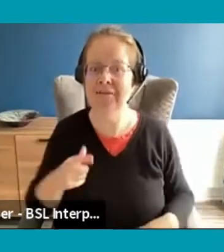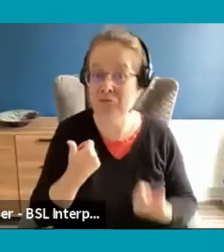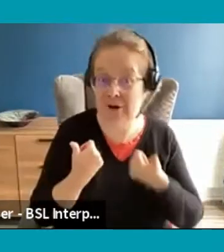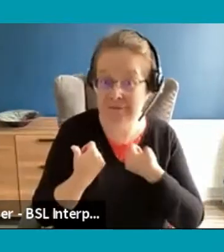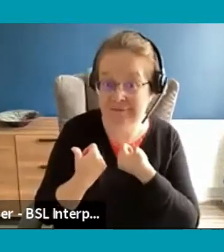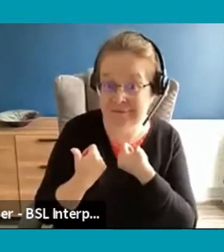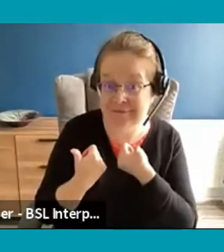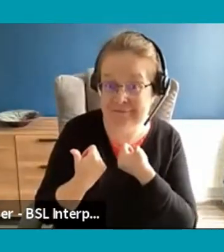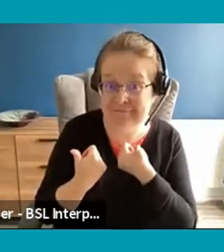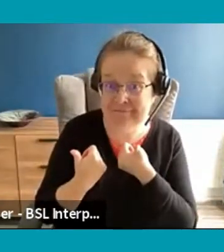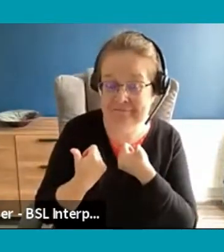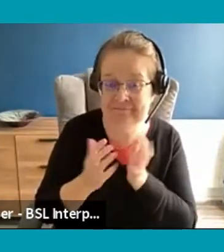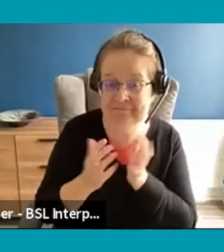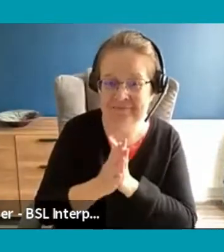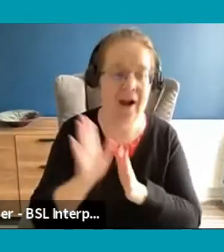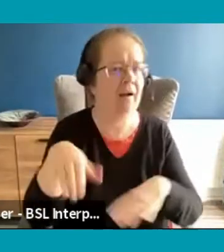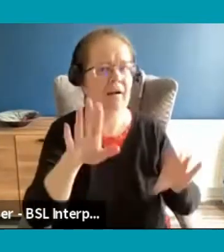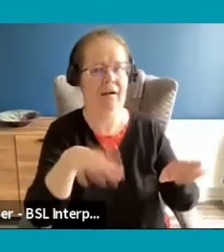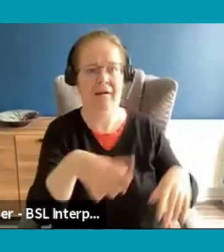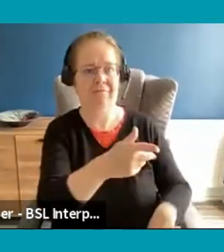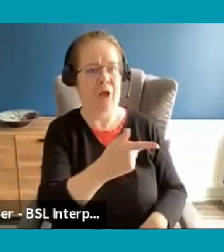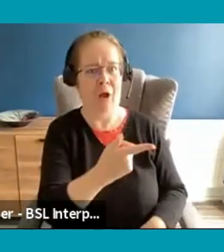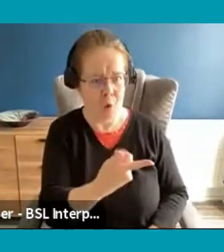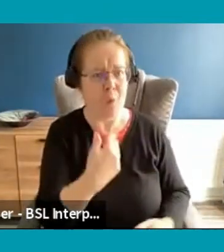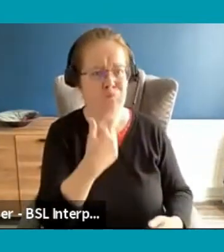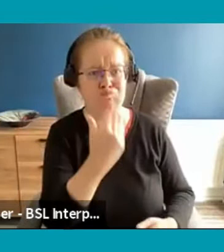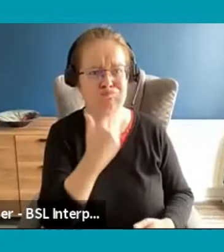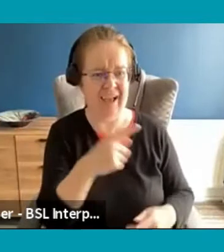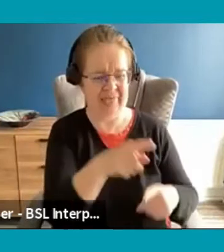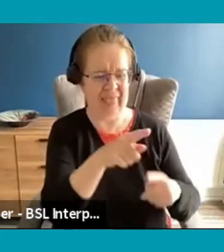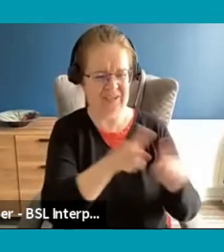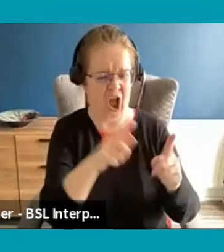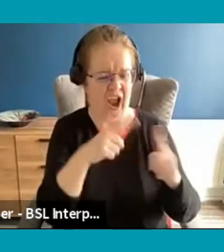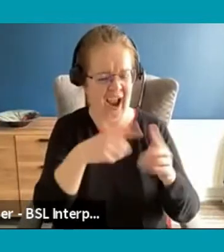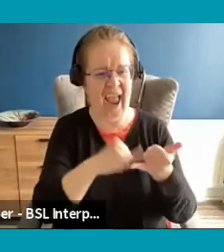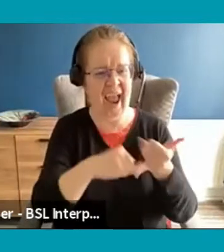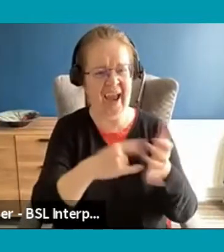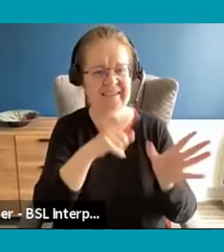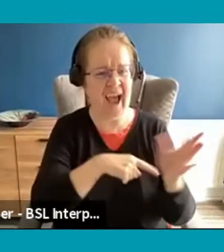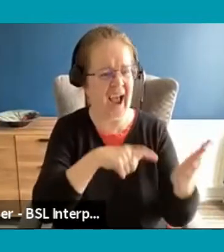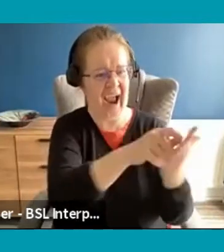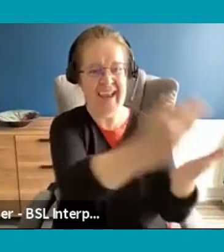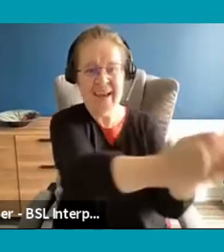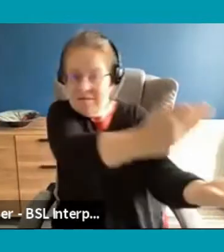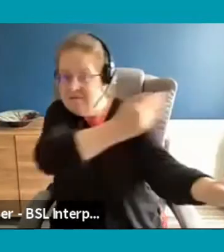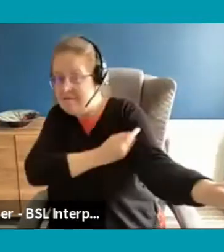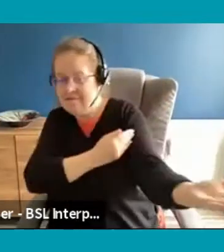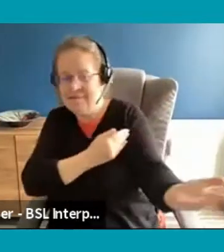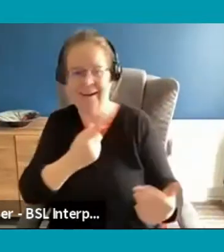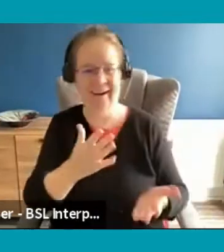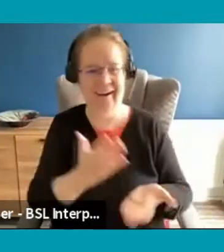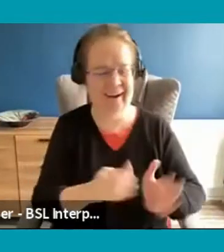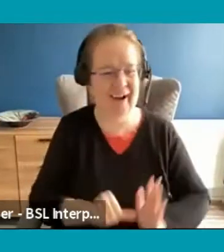That's a that's more than enough. That's like an essay Steve. But I'm really impressed. 'cause you seem to certainly be walking